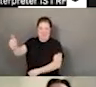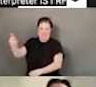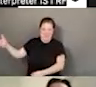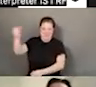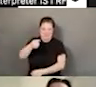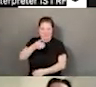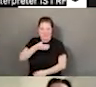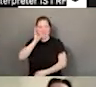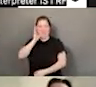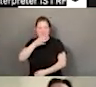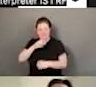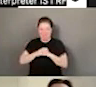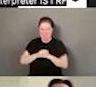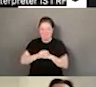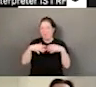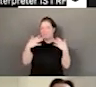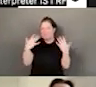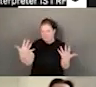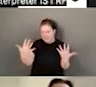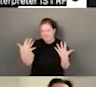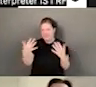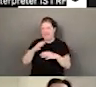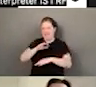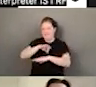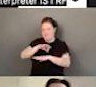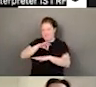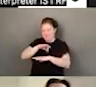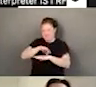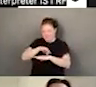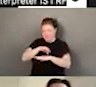So ten two two Central European time.